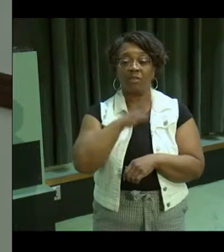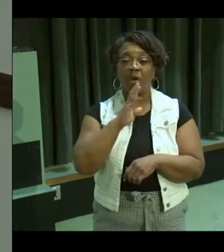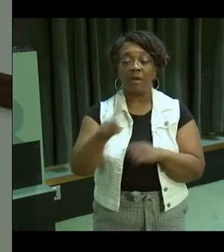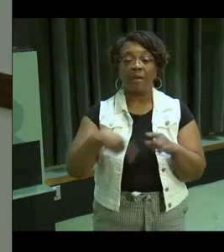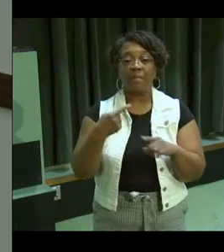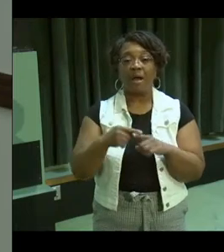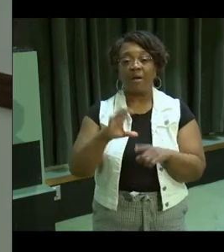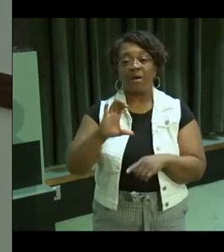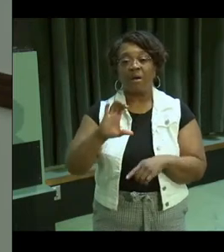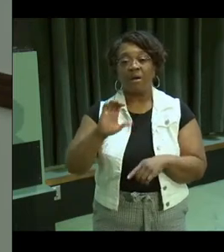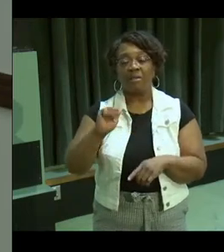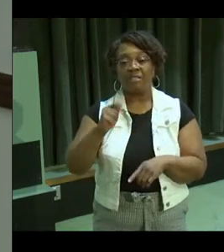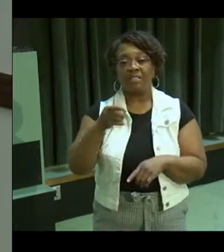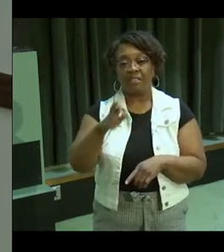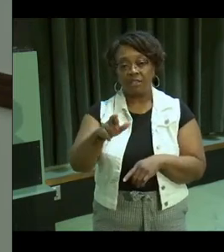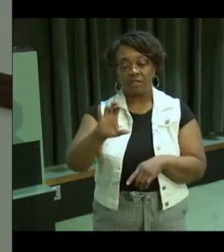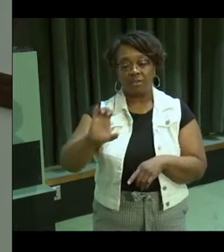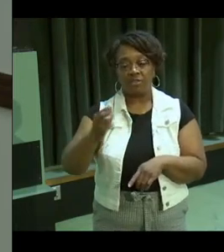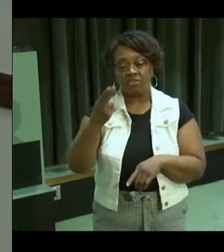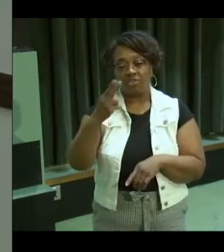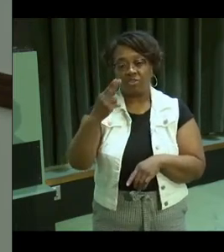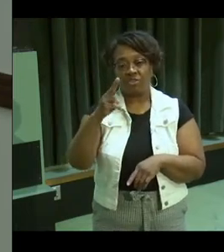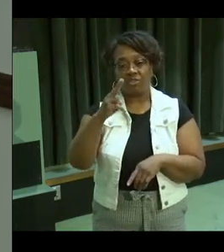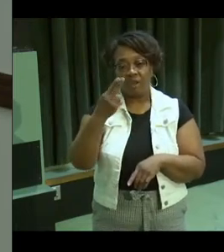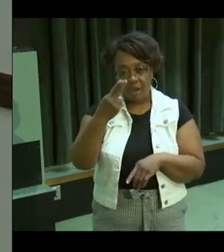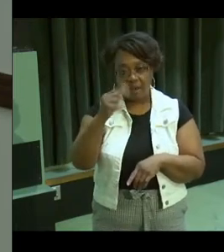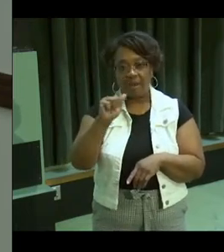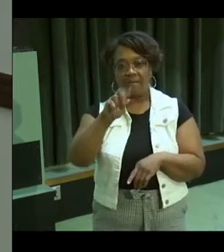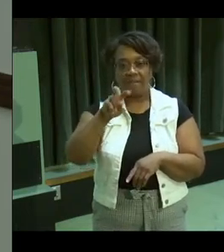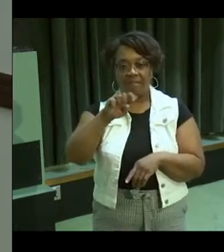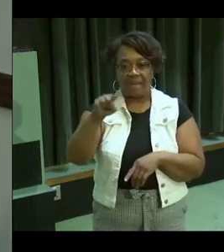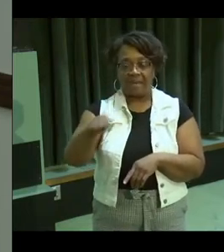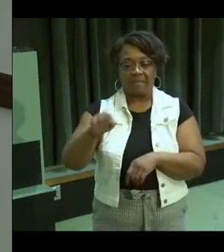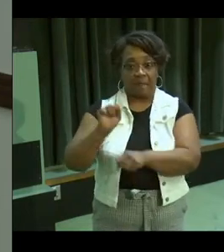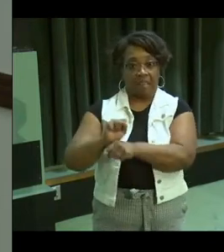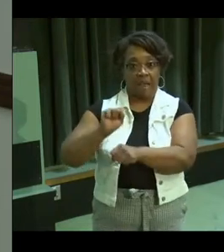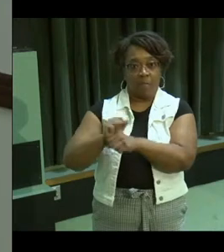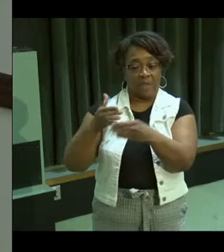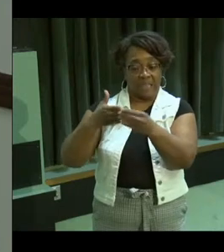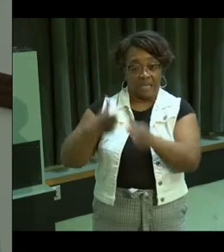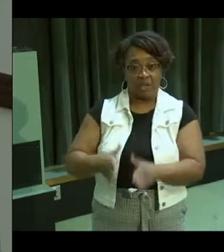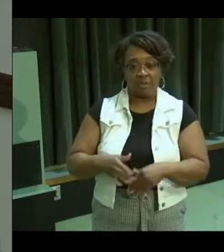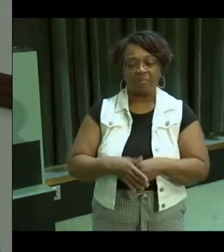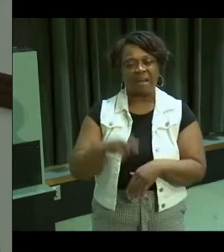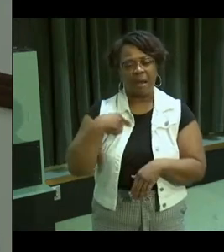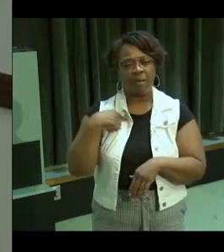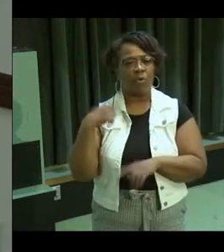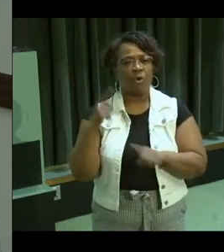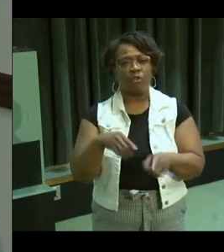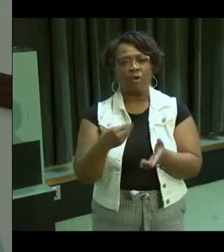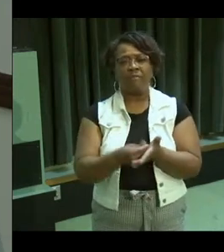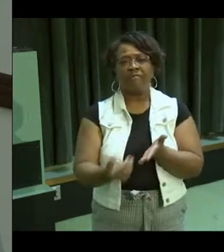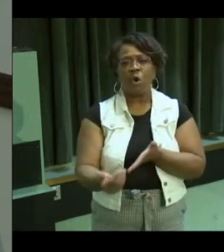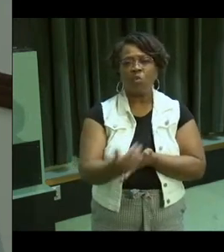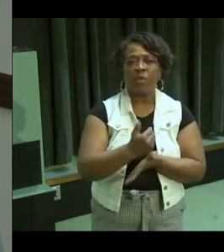talking about Cesar Chavez, the labor leader. I was at a